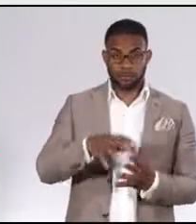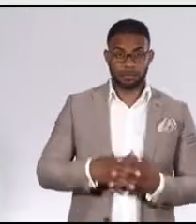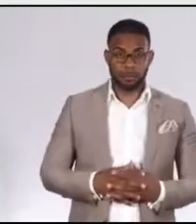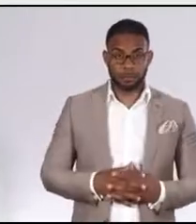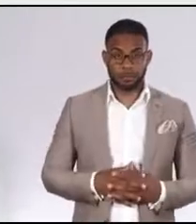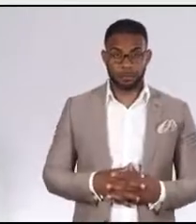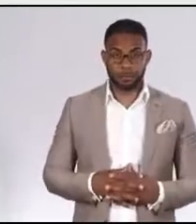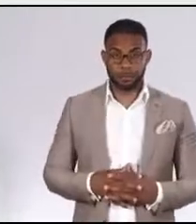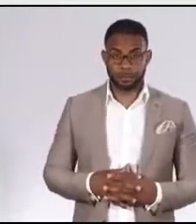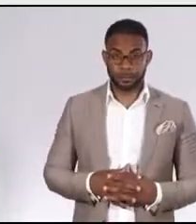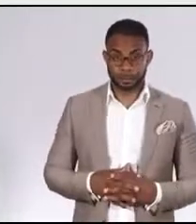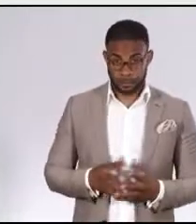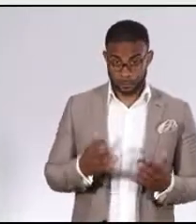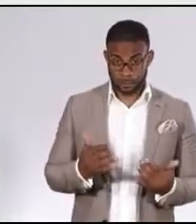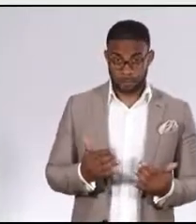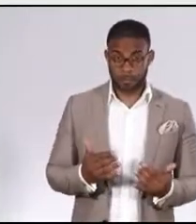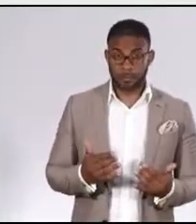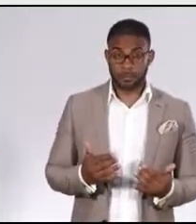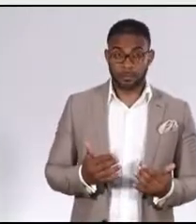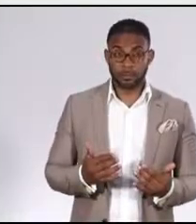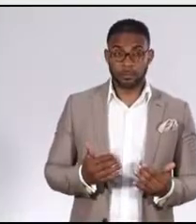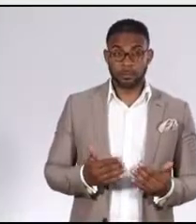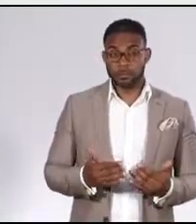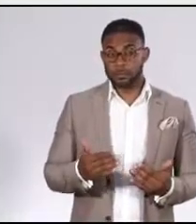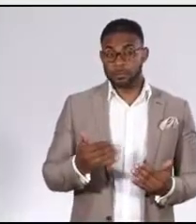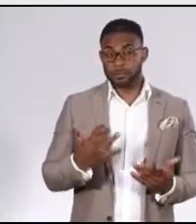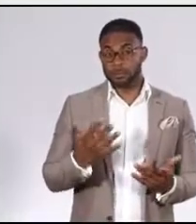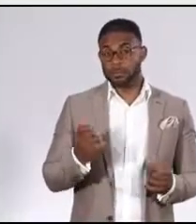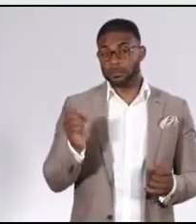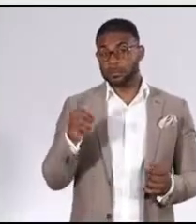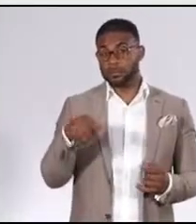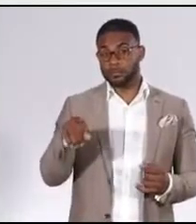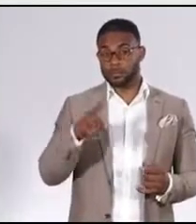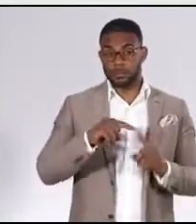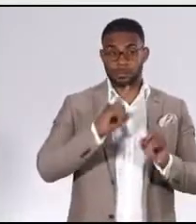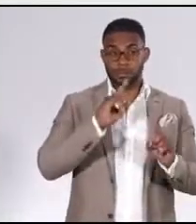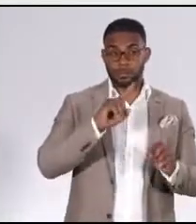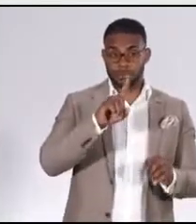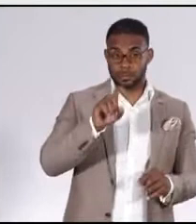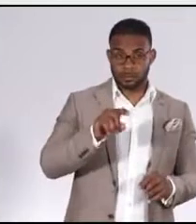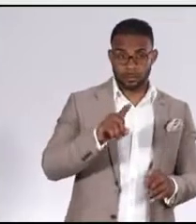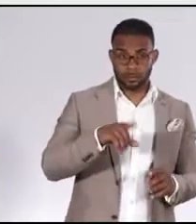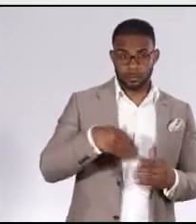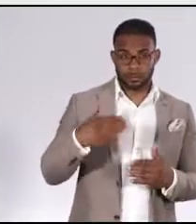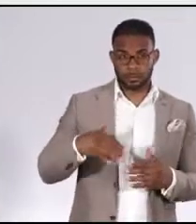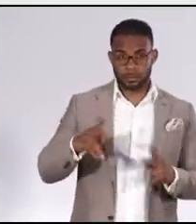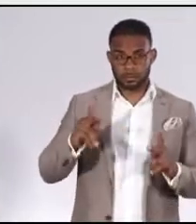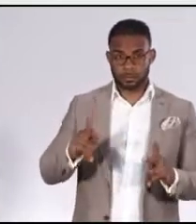So at this point, uh ford, uh we want to ask you to answer these questions on behalf of the person living with hearing loss.